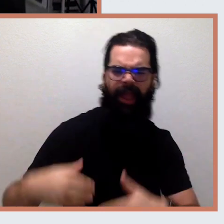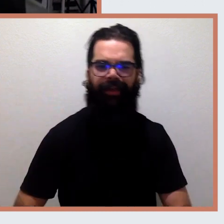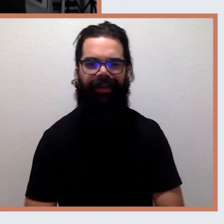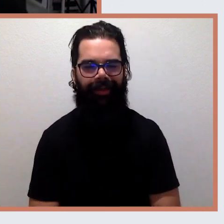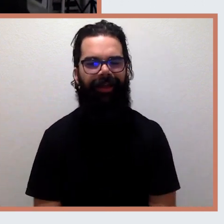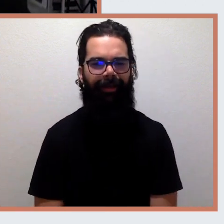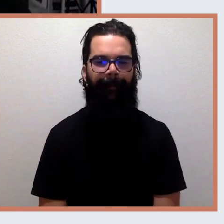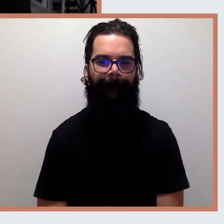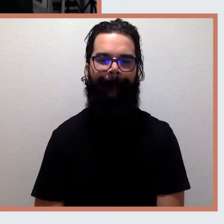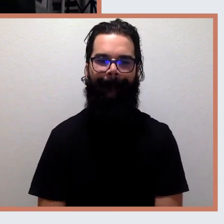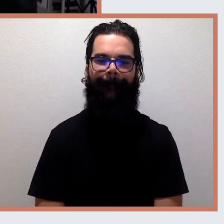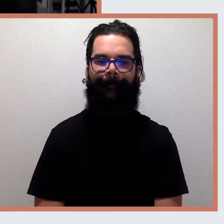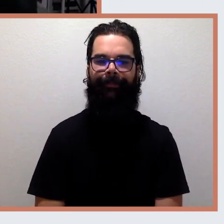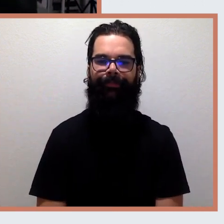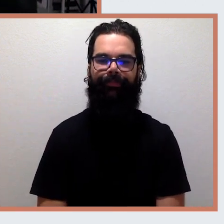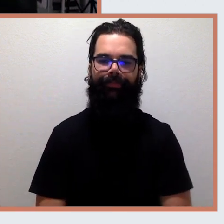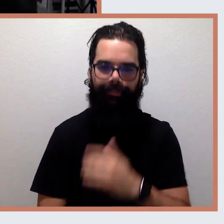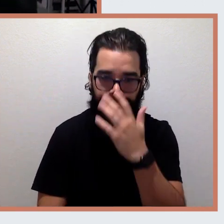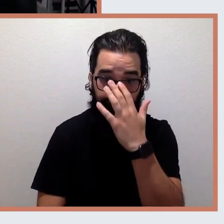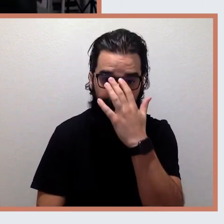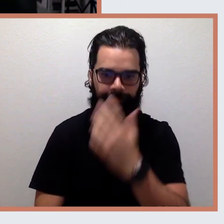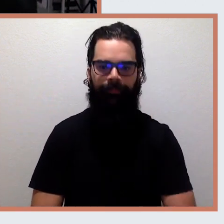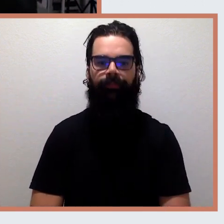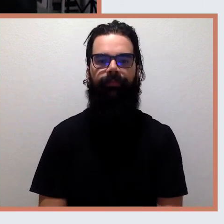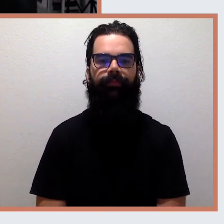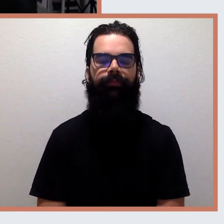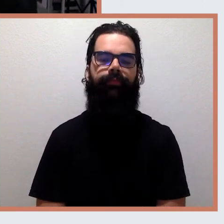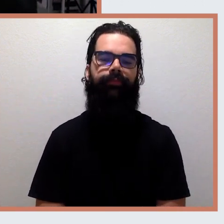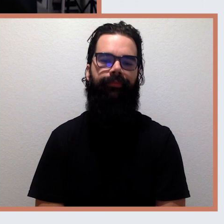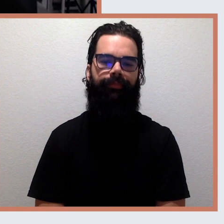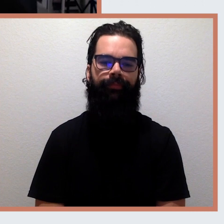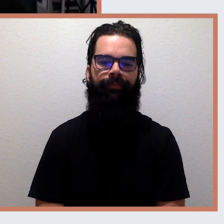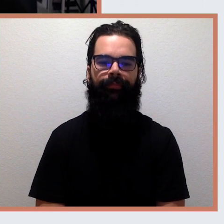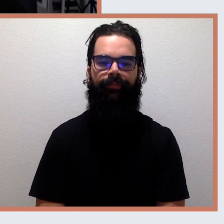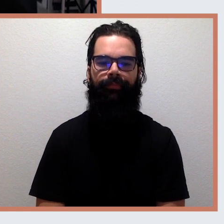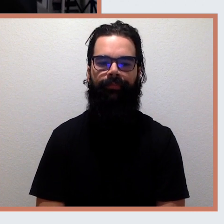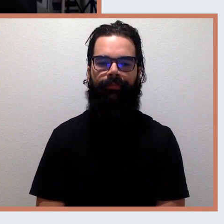Just to make you feel better, I tore my ACL at a practice scrimmage playing basketball,